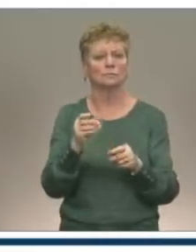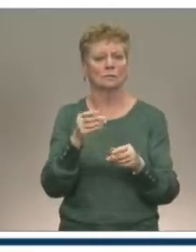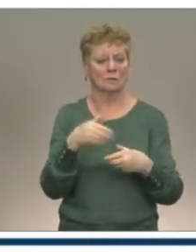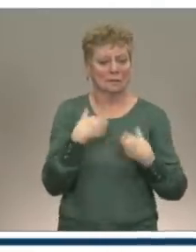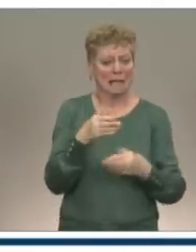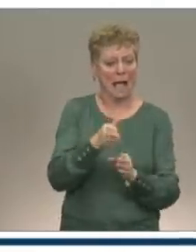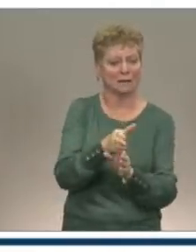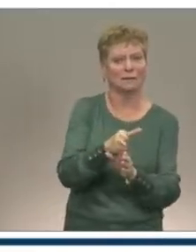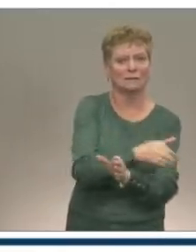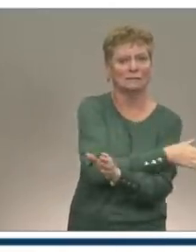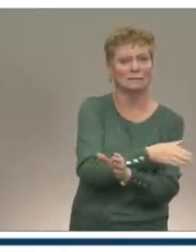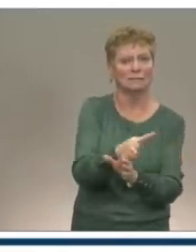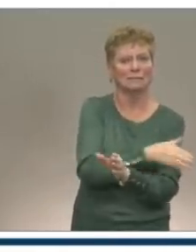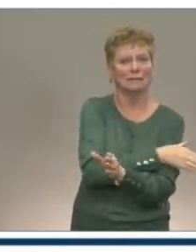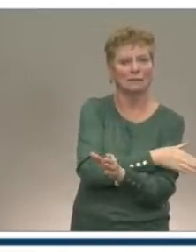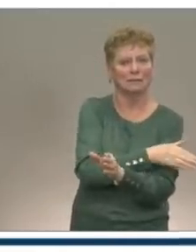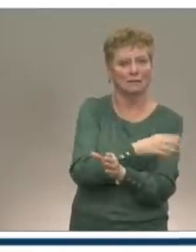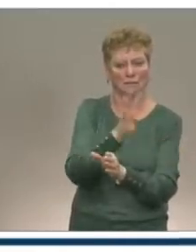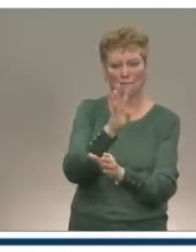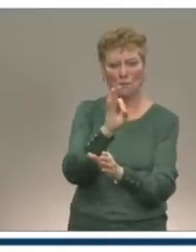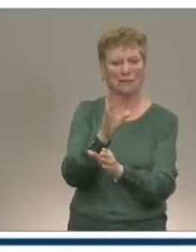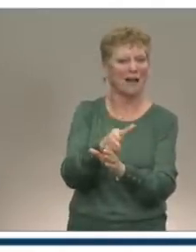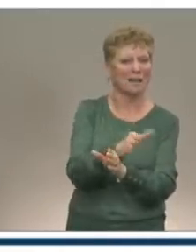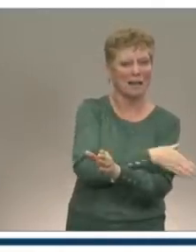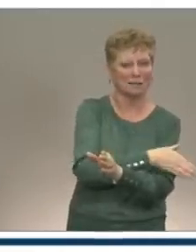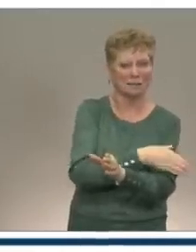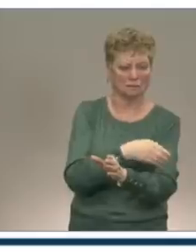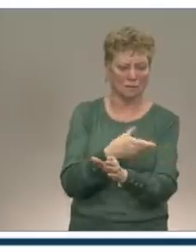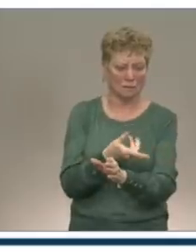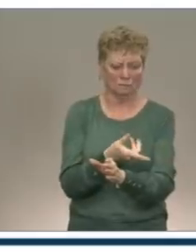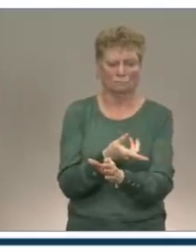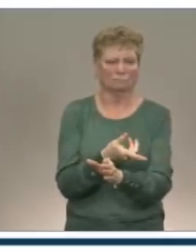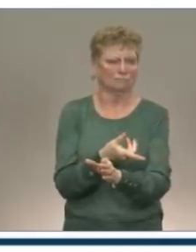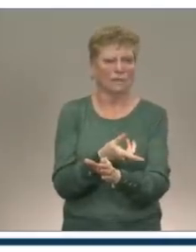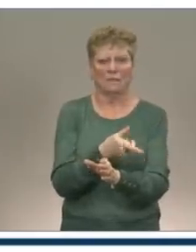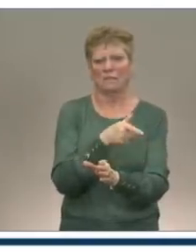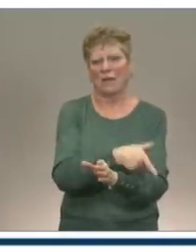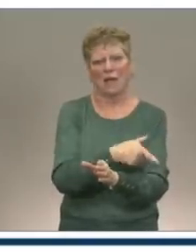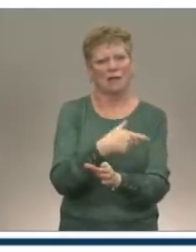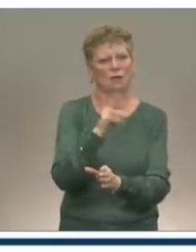group there's you know there's really solid evidence that they are at much lower risk of